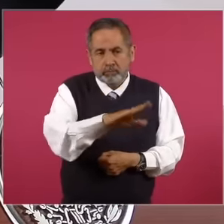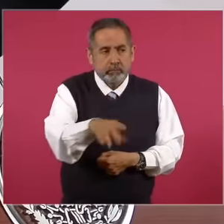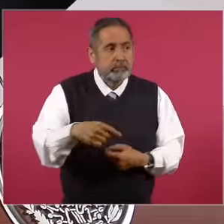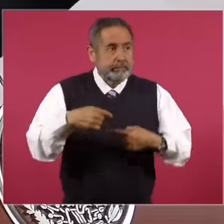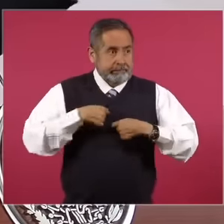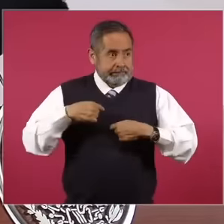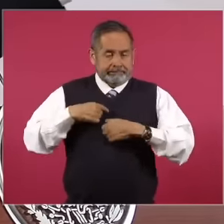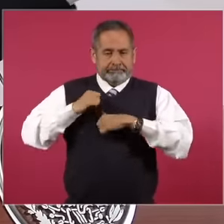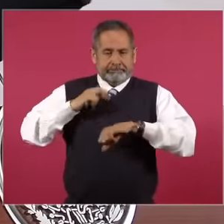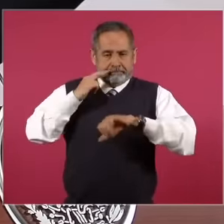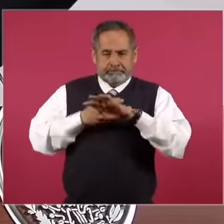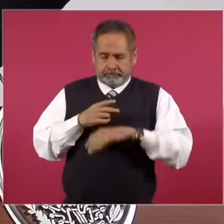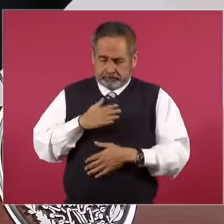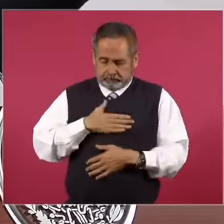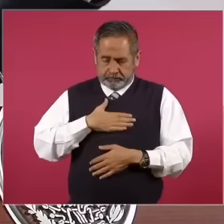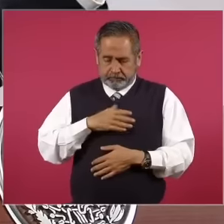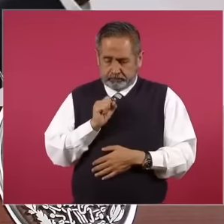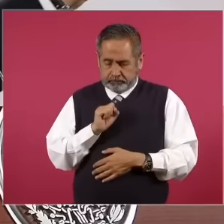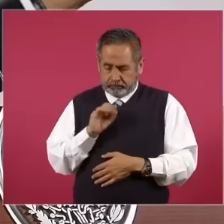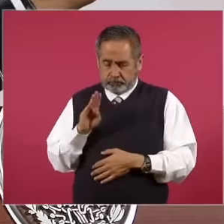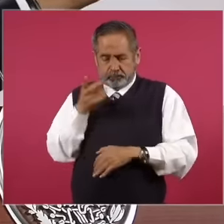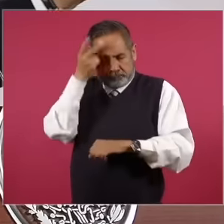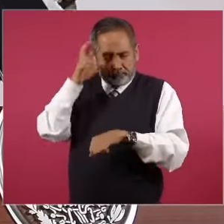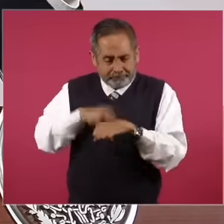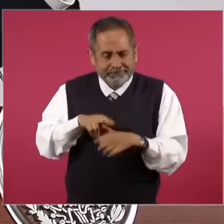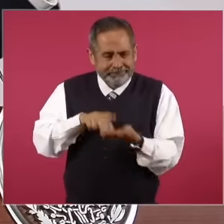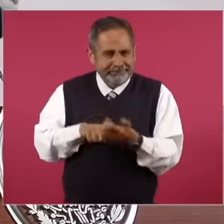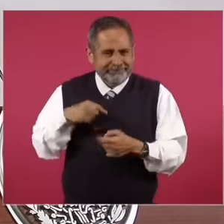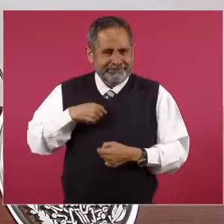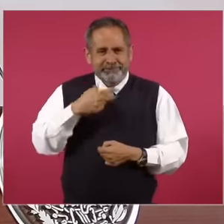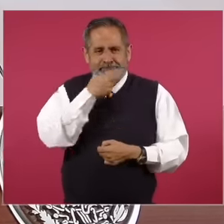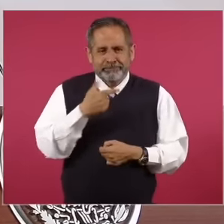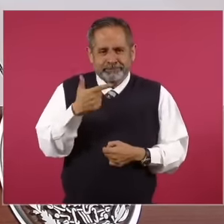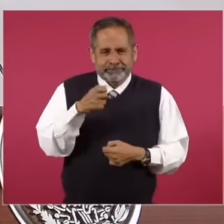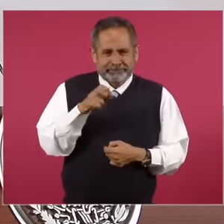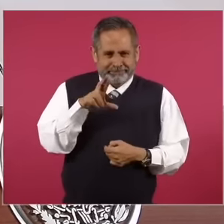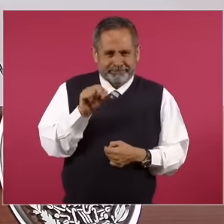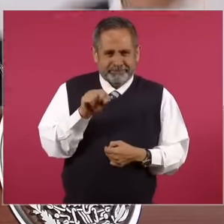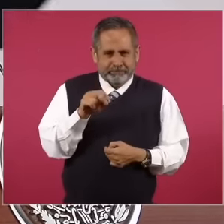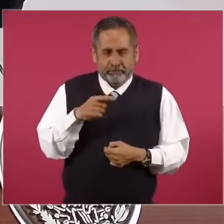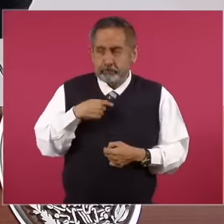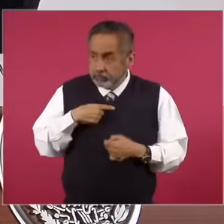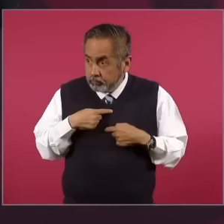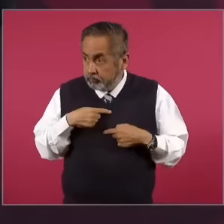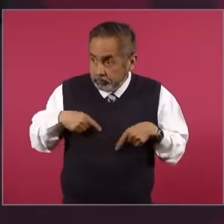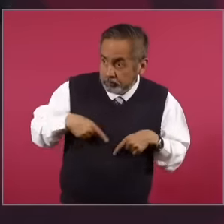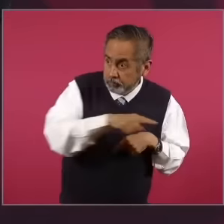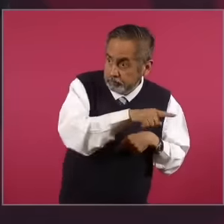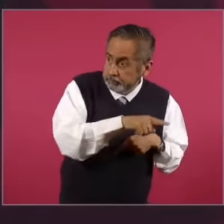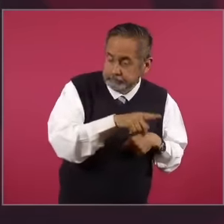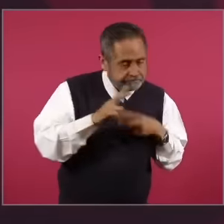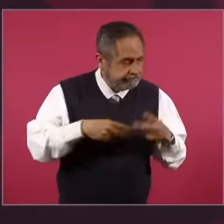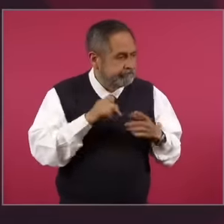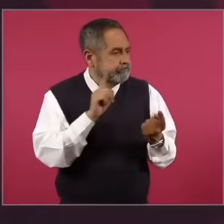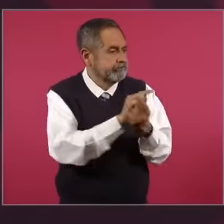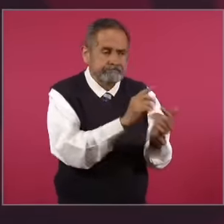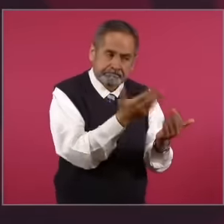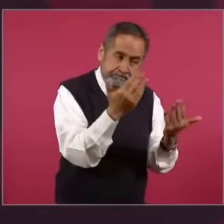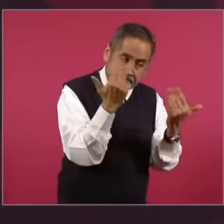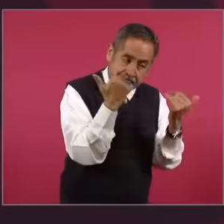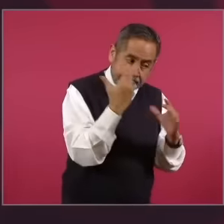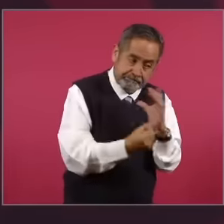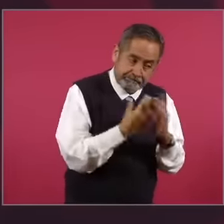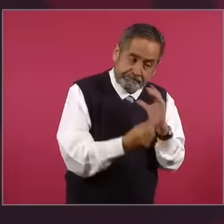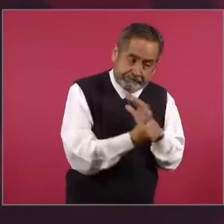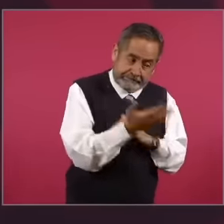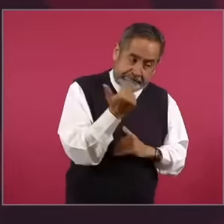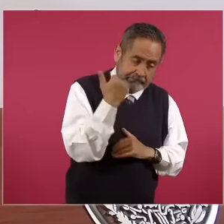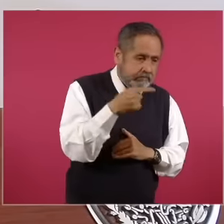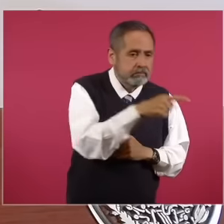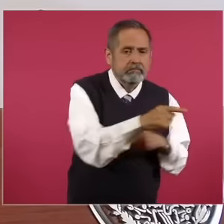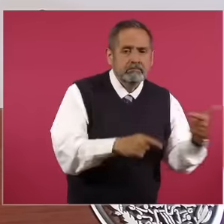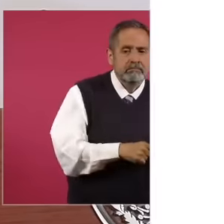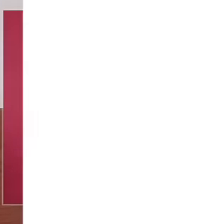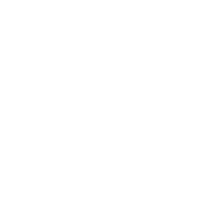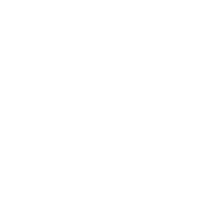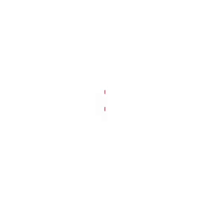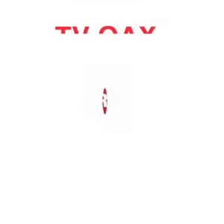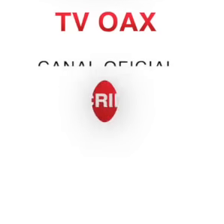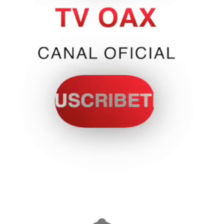, he already had a position as deputy director and they sent him to free the man who allegedly also shot